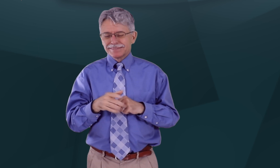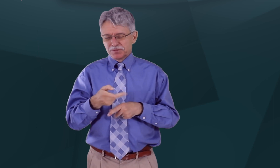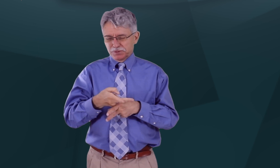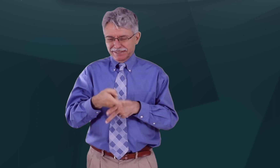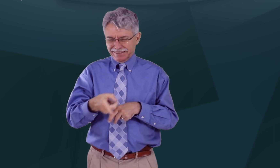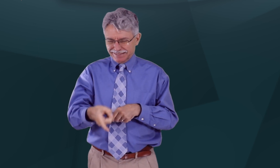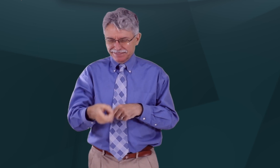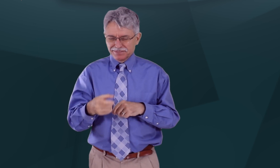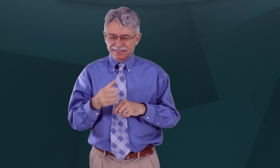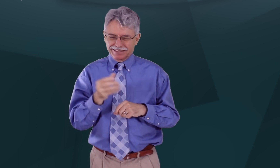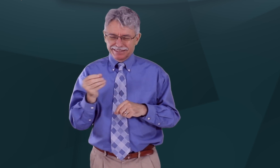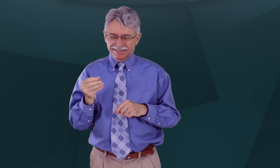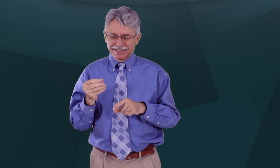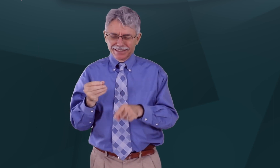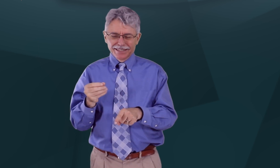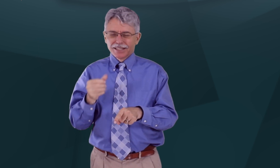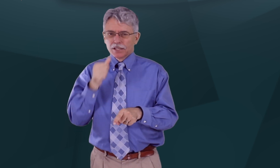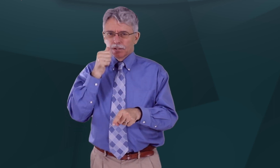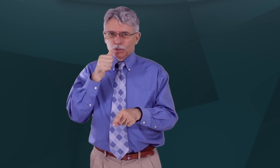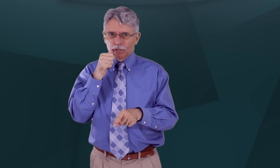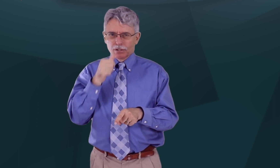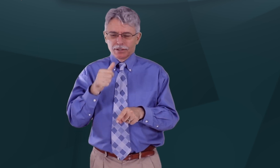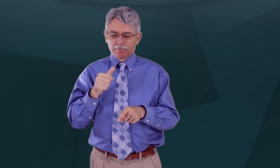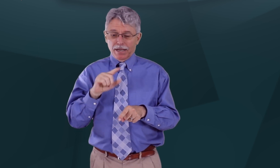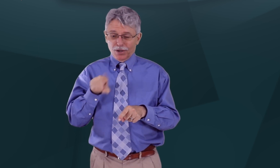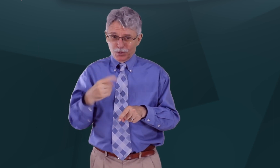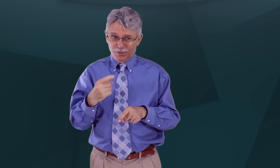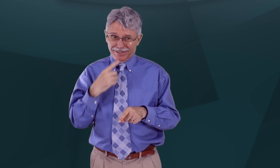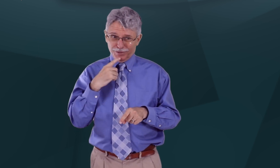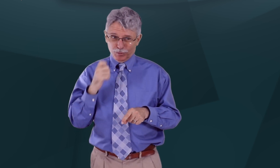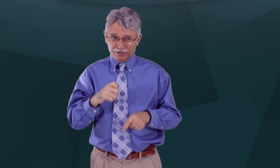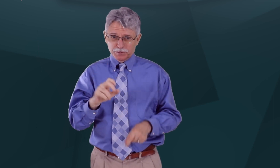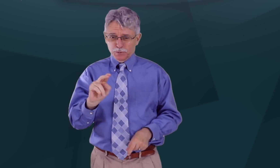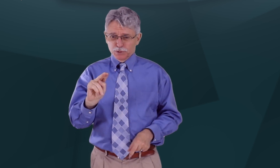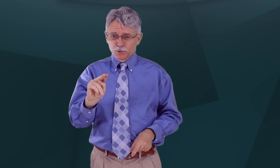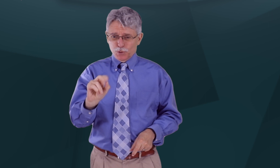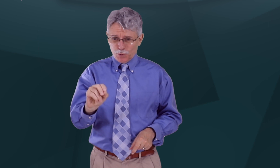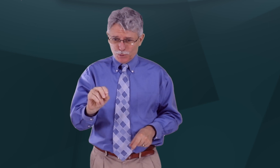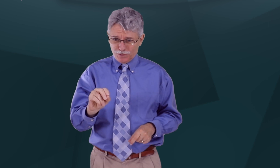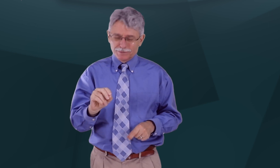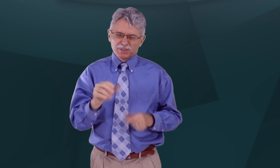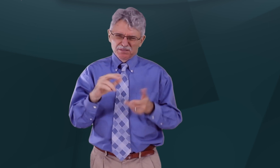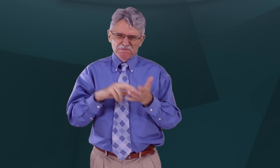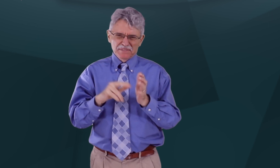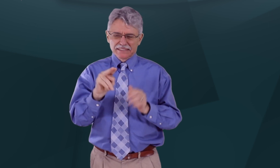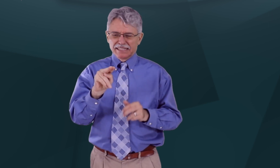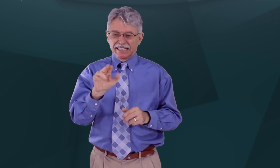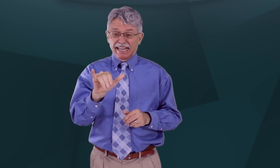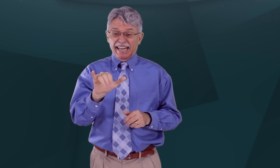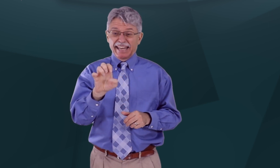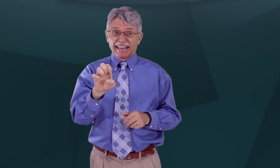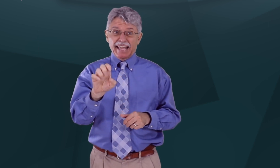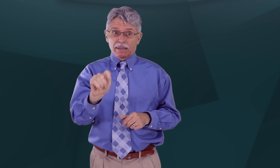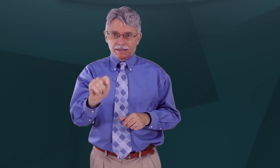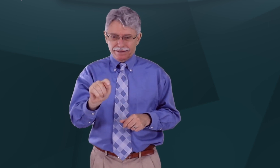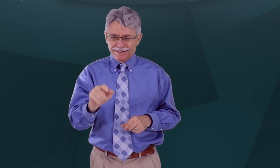And we were taking care of them and this little girl, you know, sometimes my Russian is not very good.